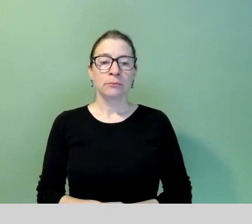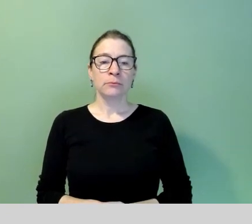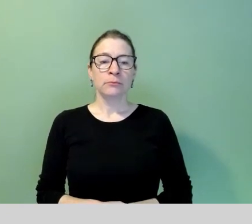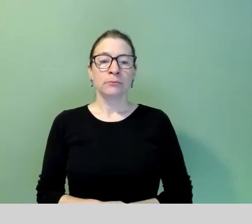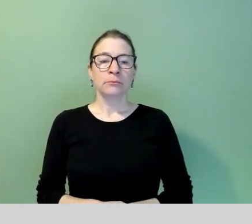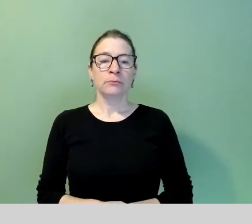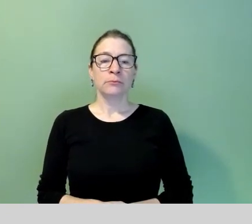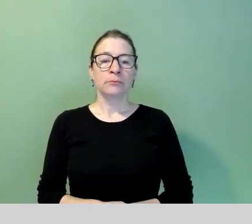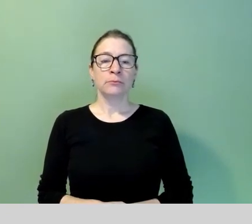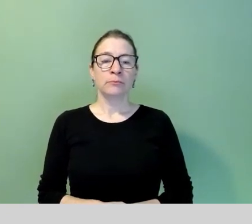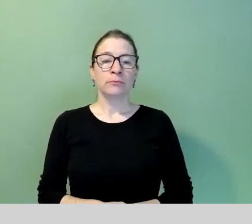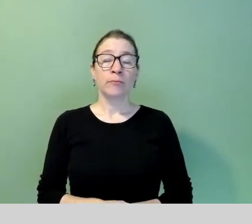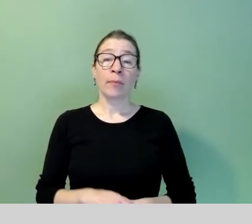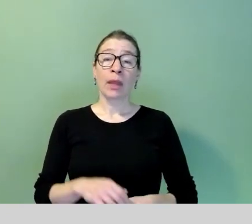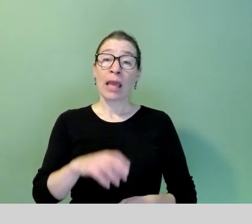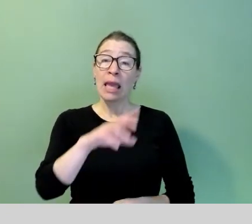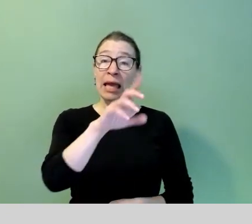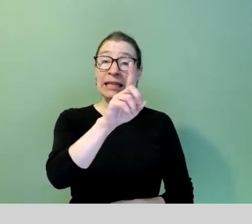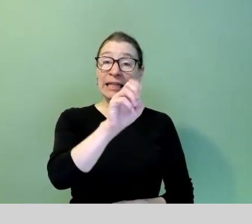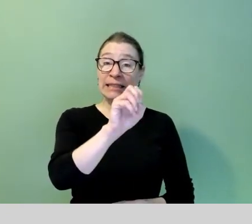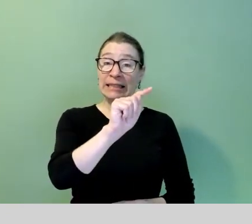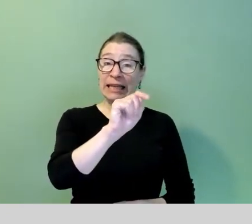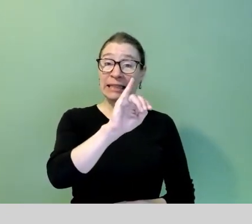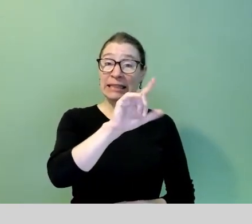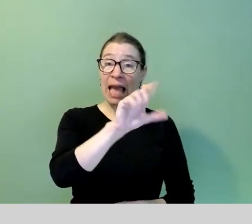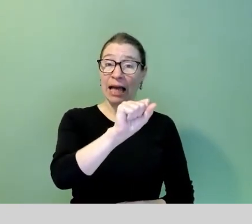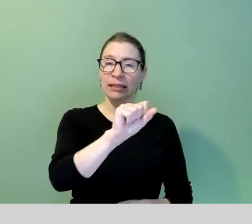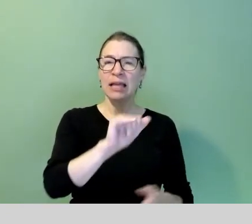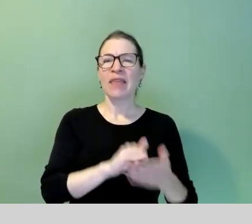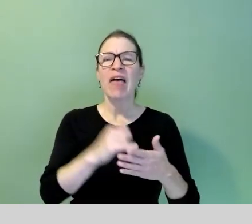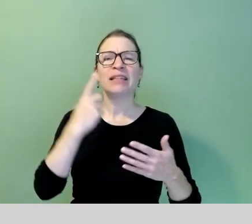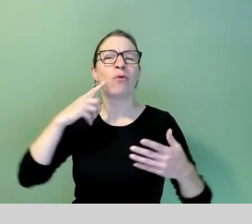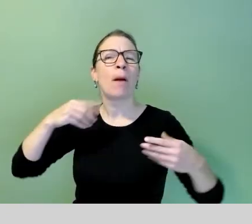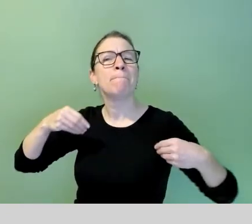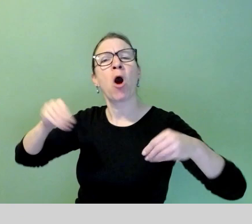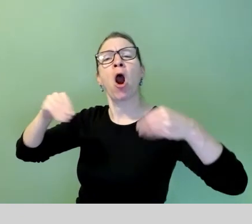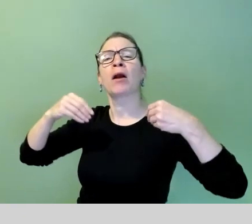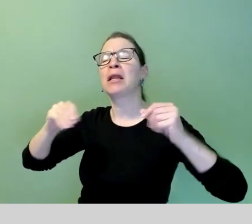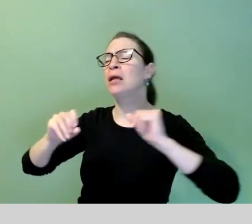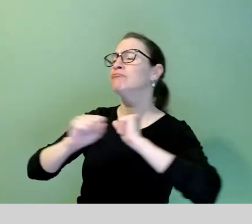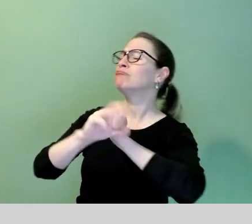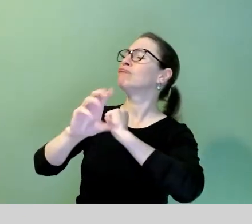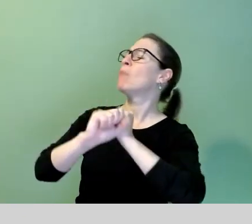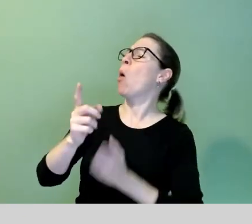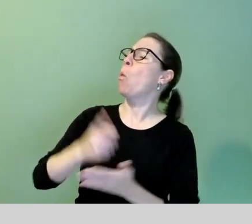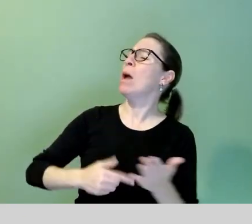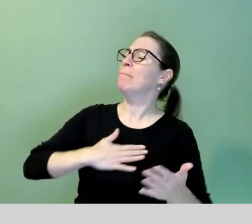Details is the marketing copy that tells your users what your game is, and what's it about.